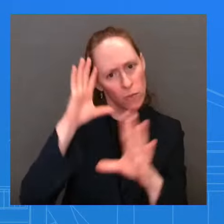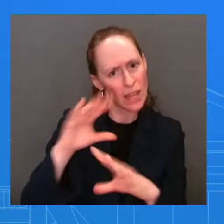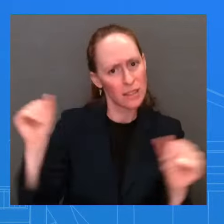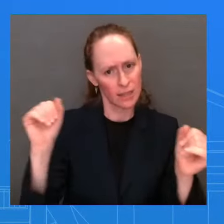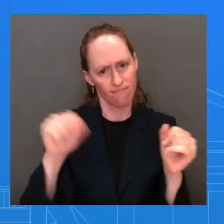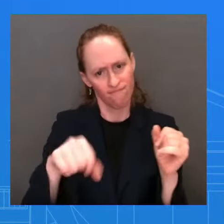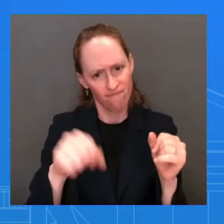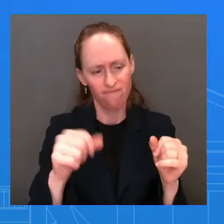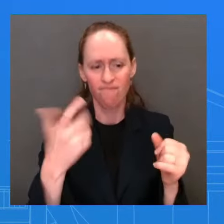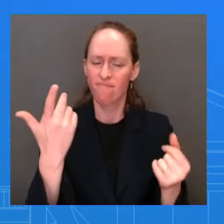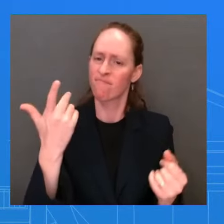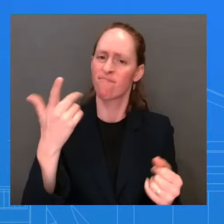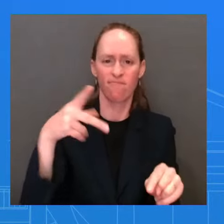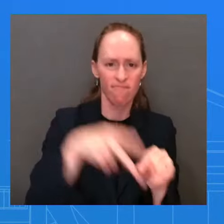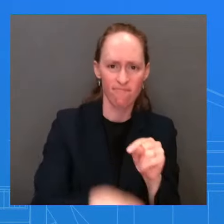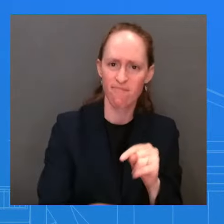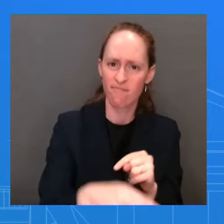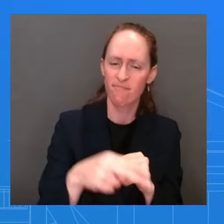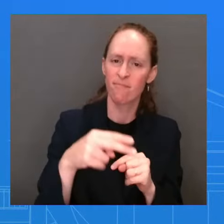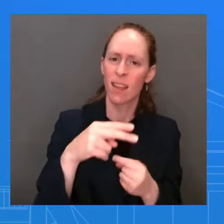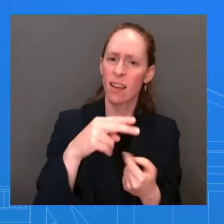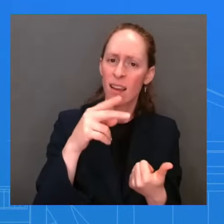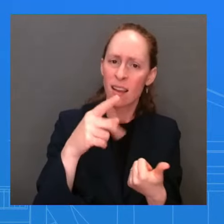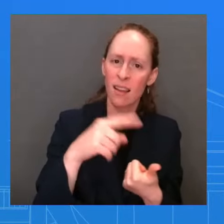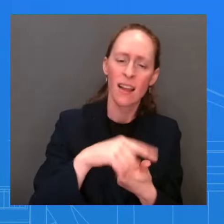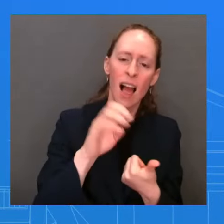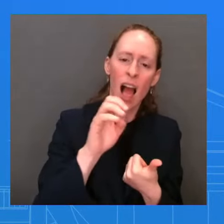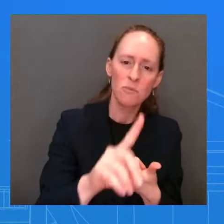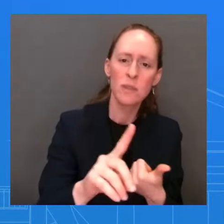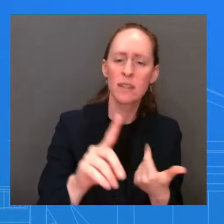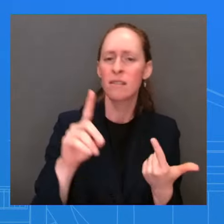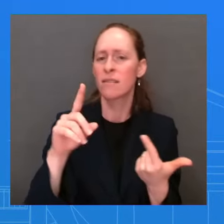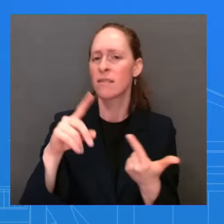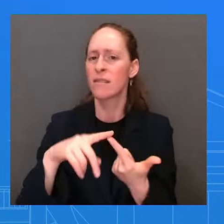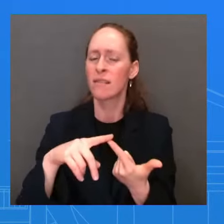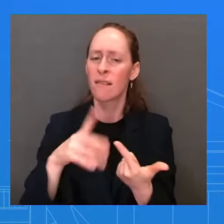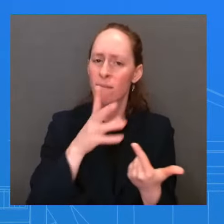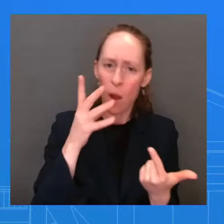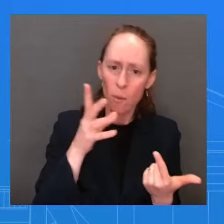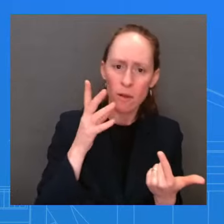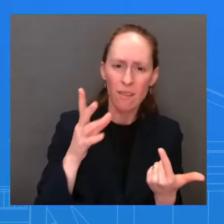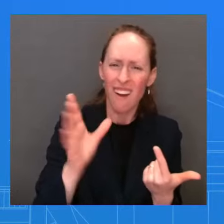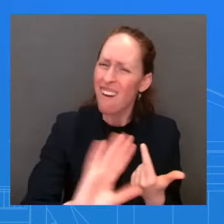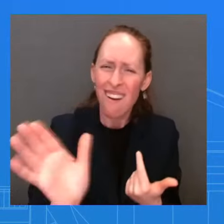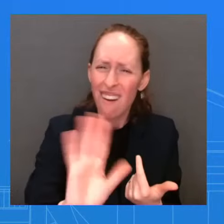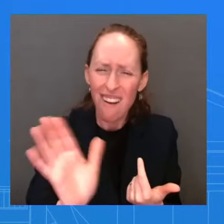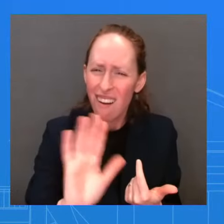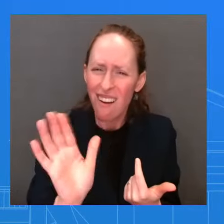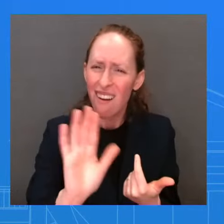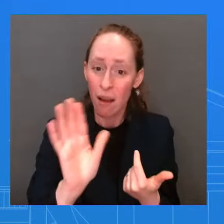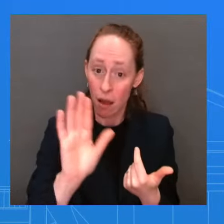they're going to default and crash the economy. That's not just unreasonable, but it's also incredibly dangerous.